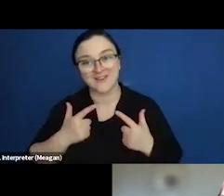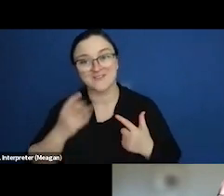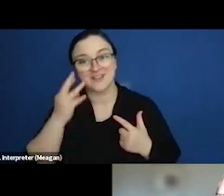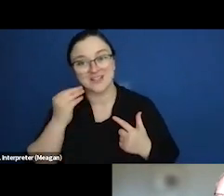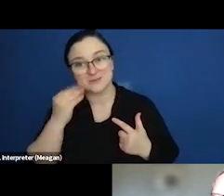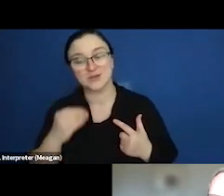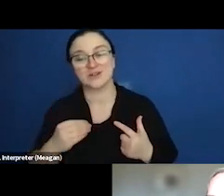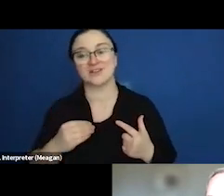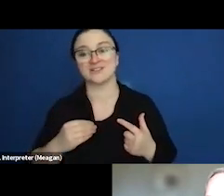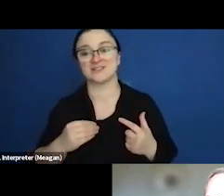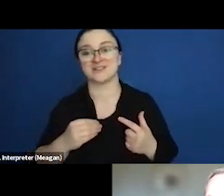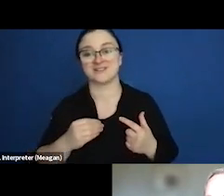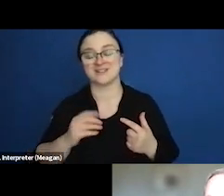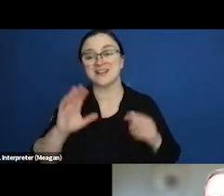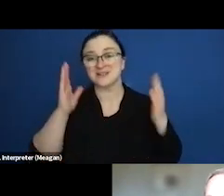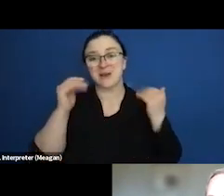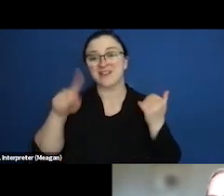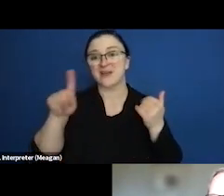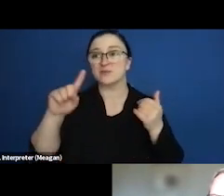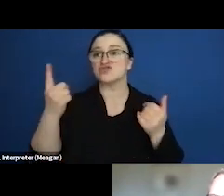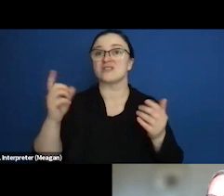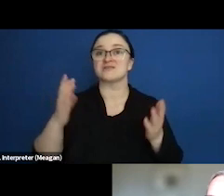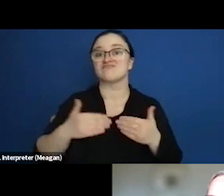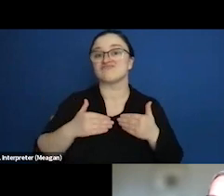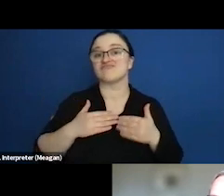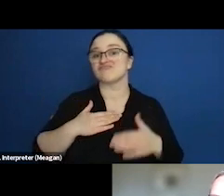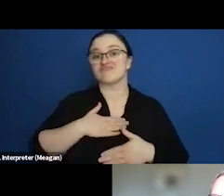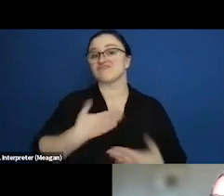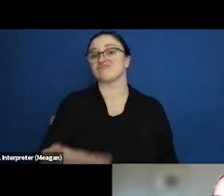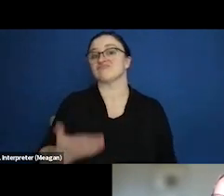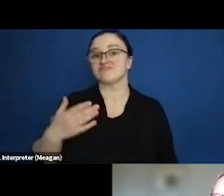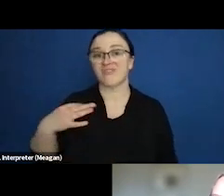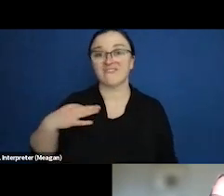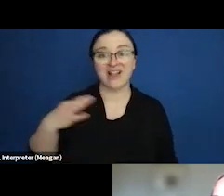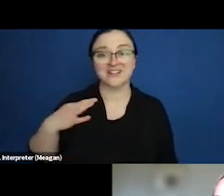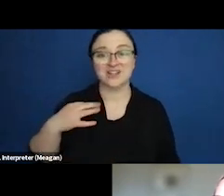or expecting them to just come in and volunteer without compensation is inequitable.